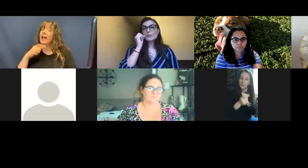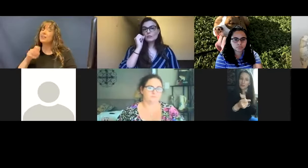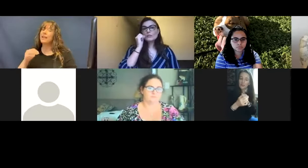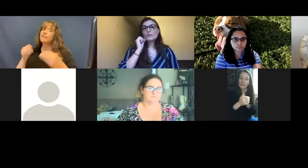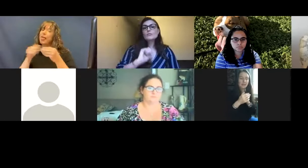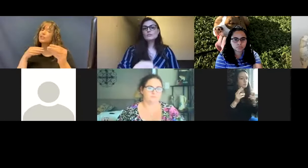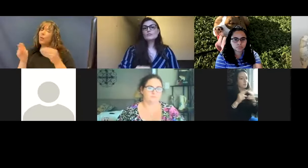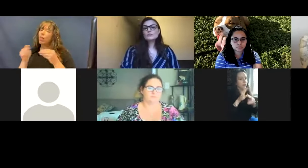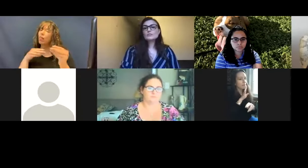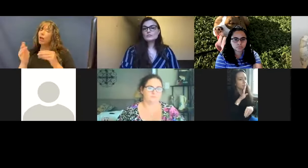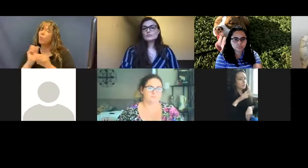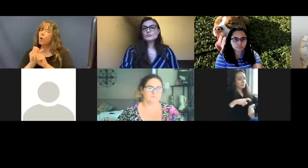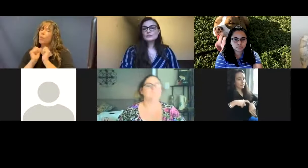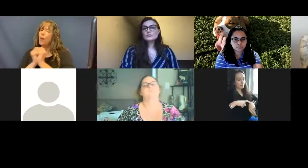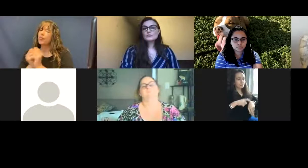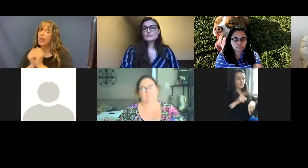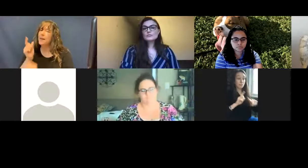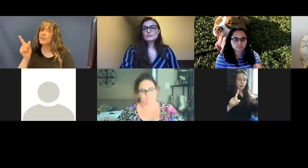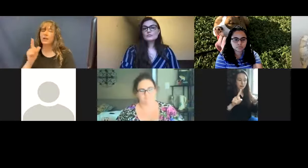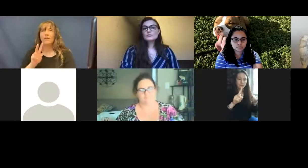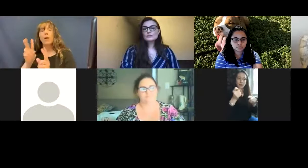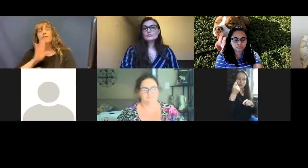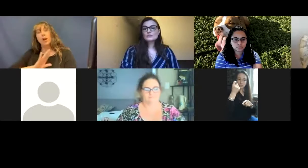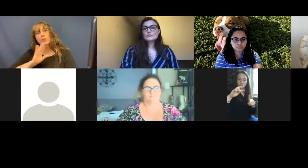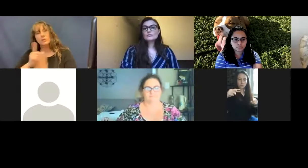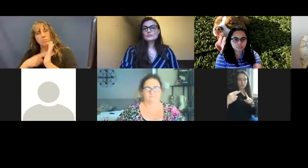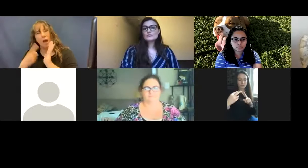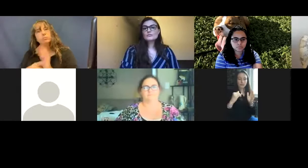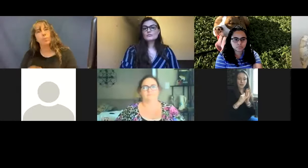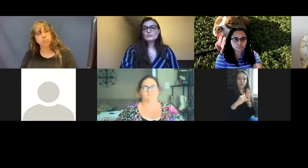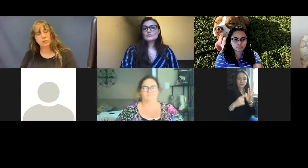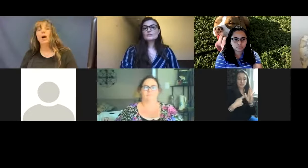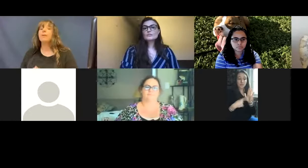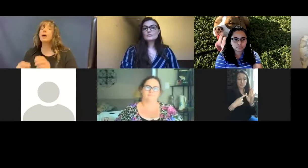them. It was very frustrating at times. But understand from the perspective that sometimes